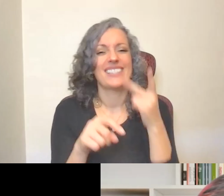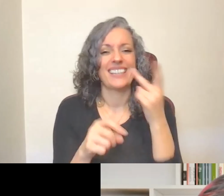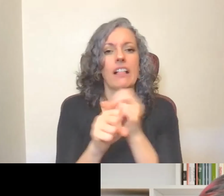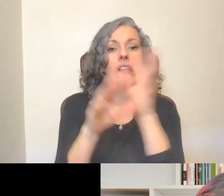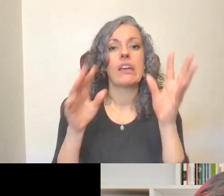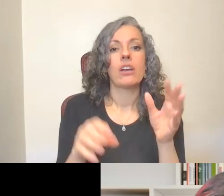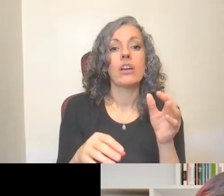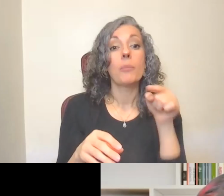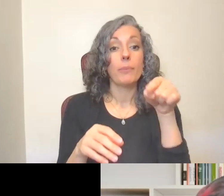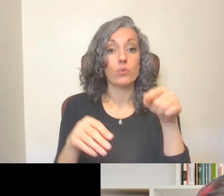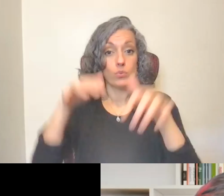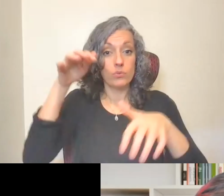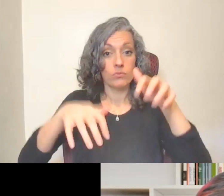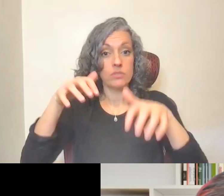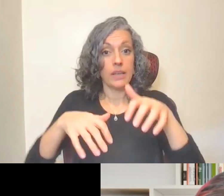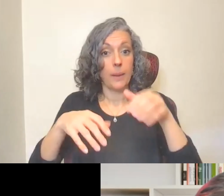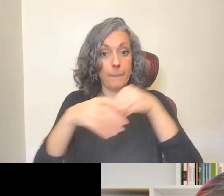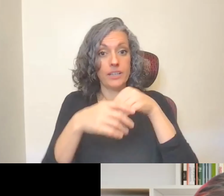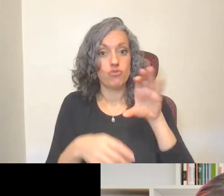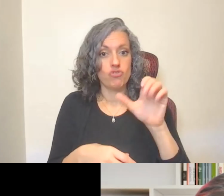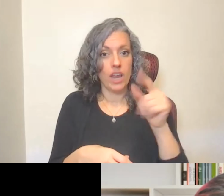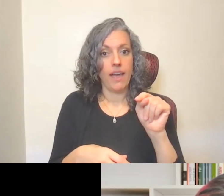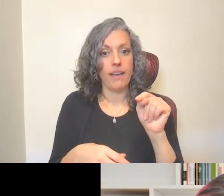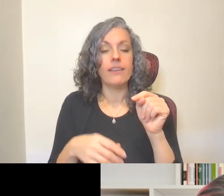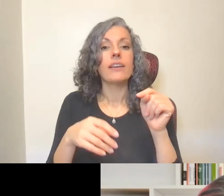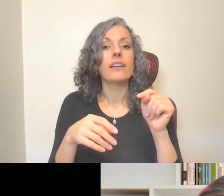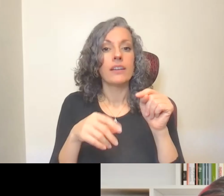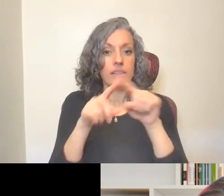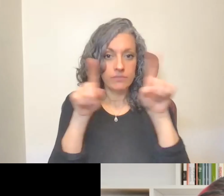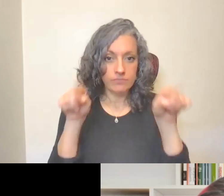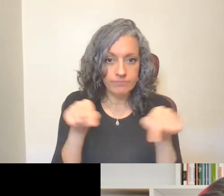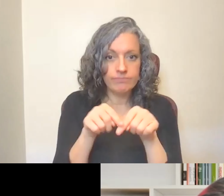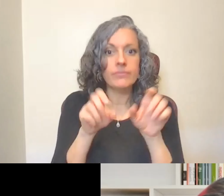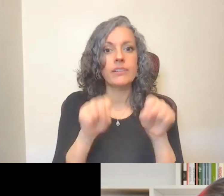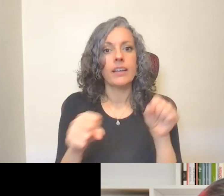slides and other resources that are there. In the archives we will provide the higher quality video,